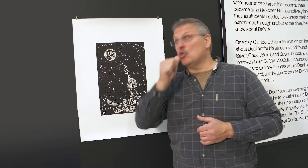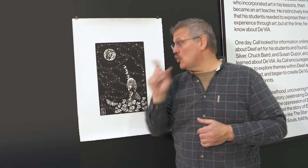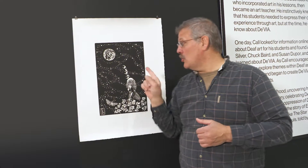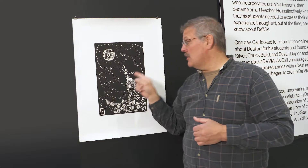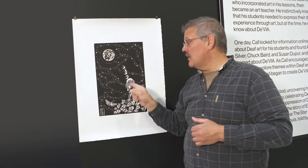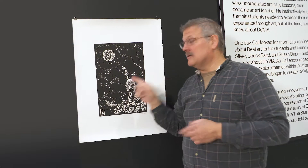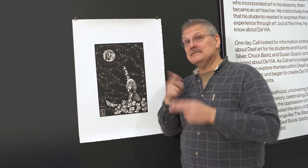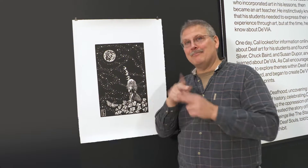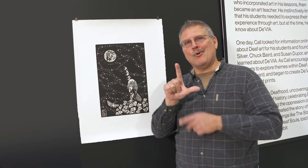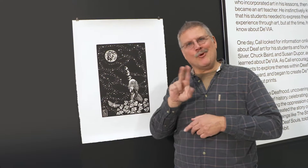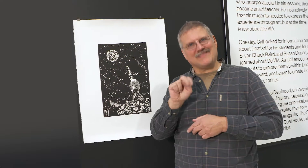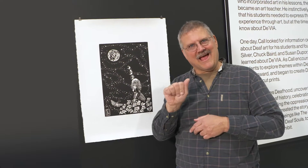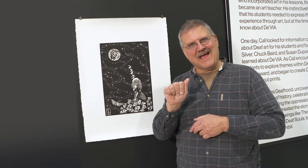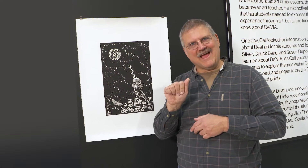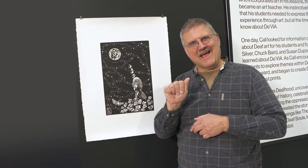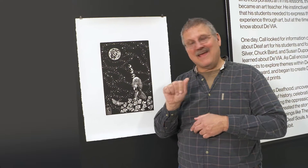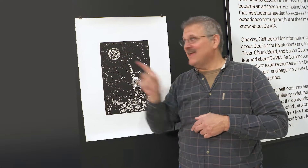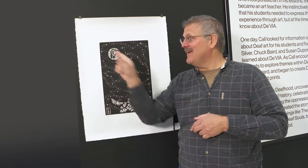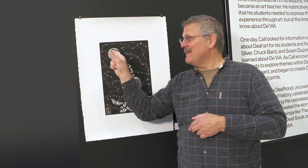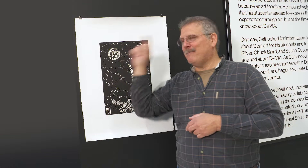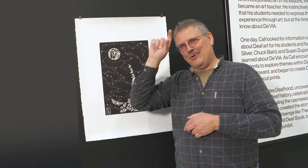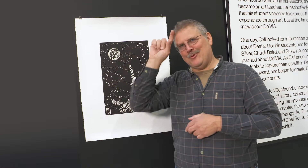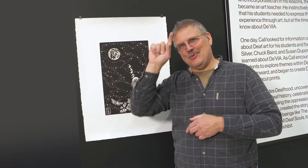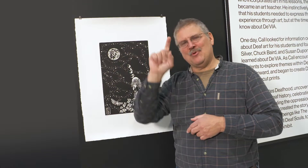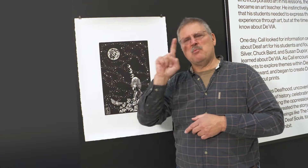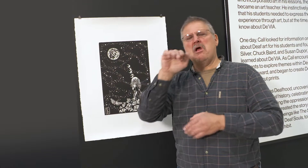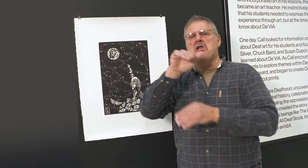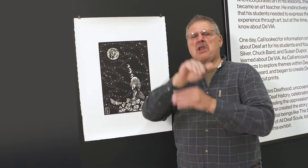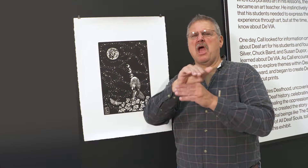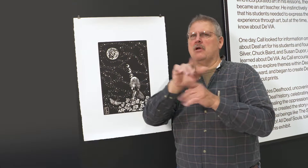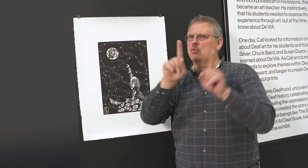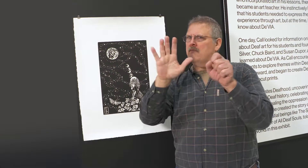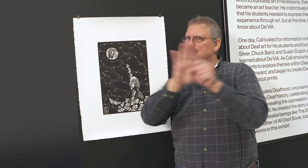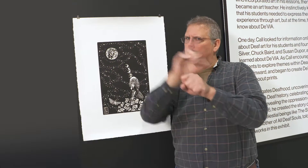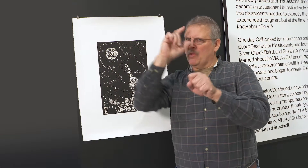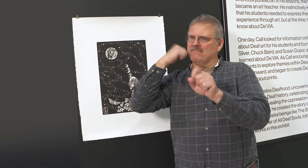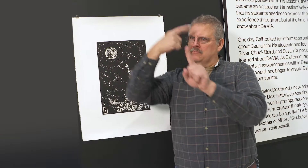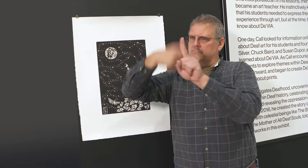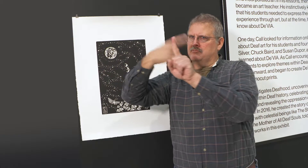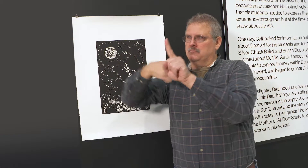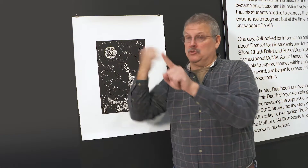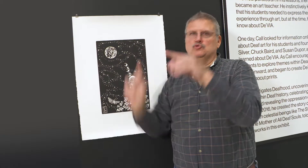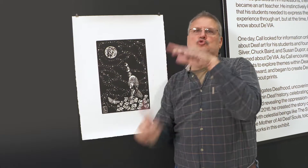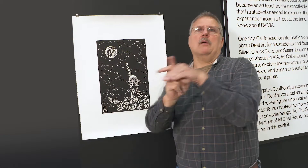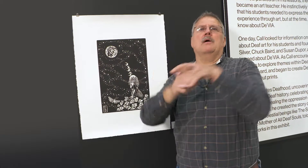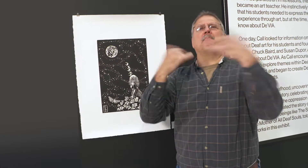This is a deaf girl named Luna and this is the moon. Once a month when the moon is full,